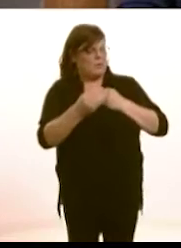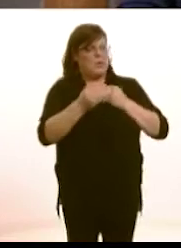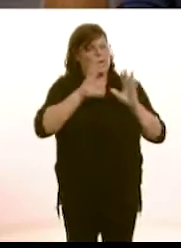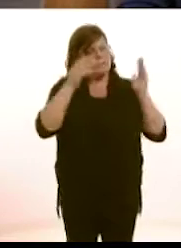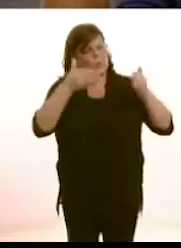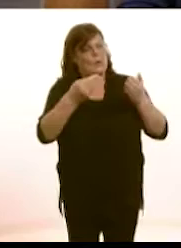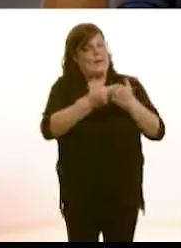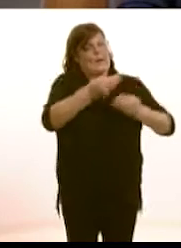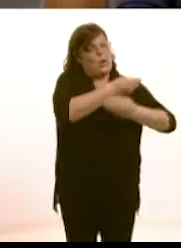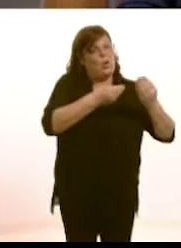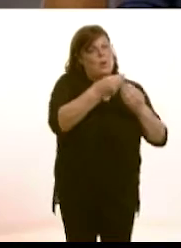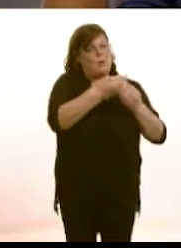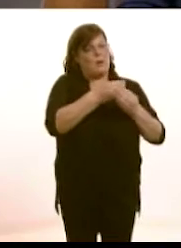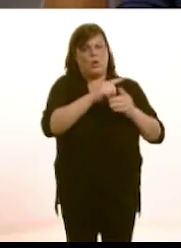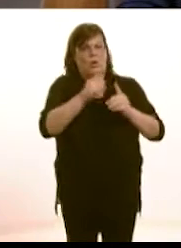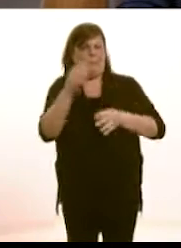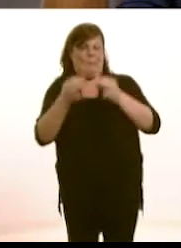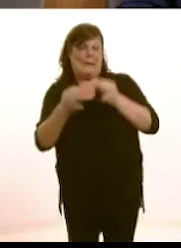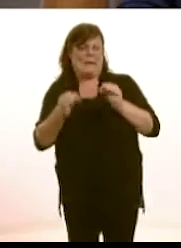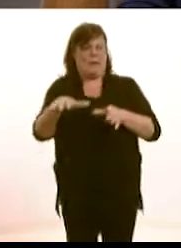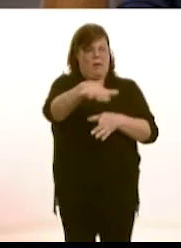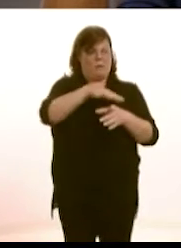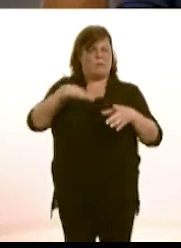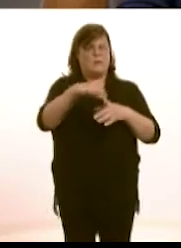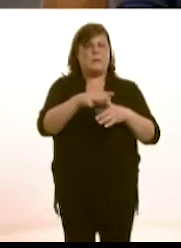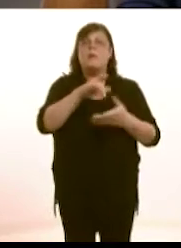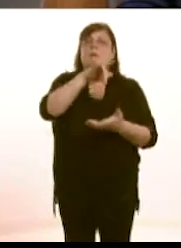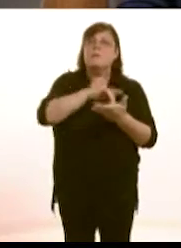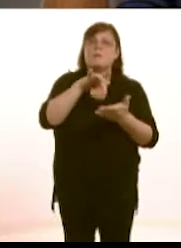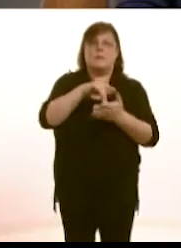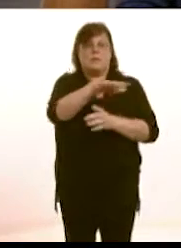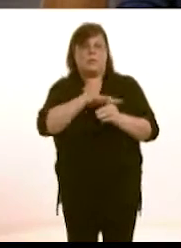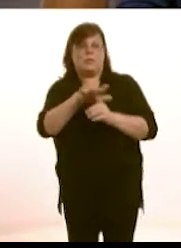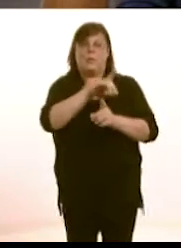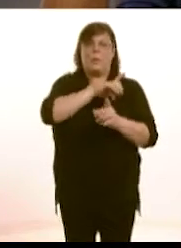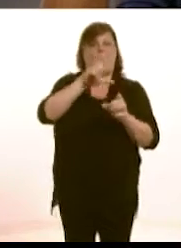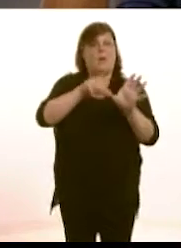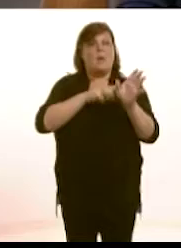We understand that. The city region, and the reason why Cynon Valley is in the city region along with Cardiff,